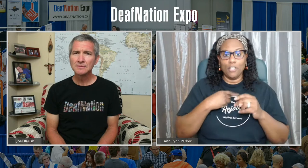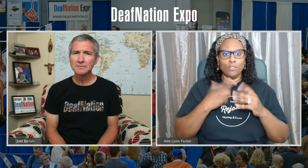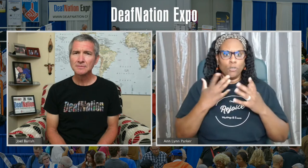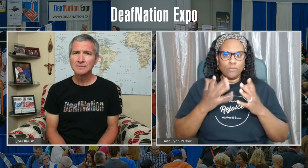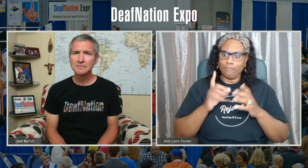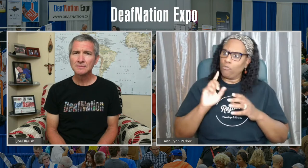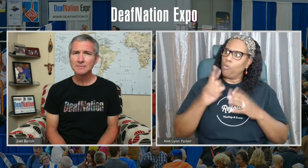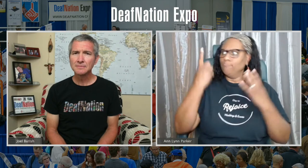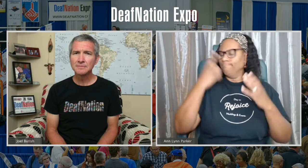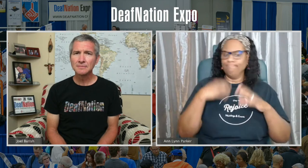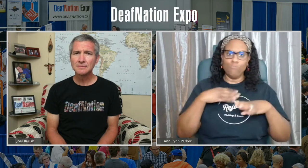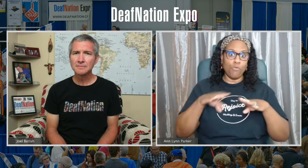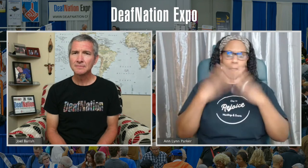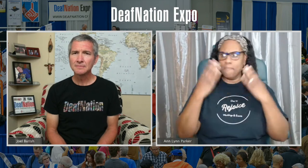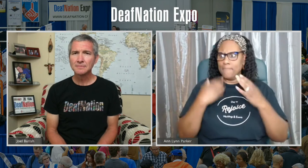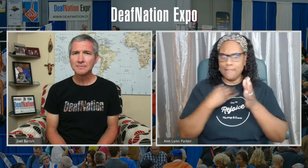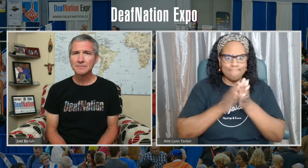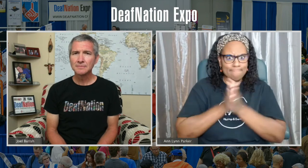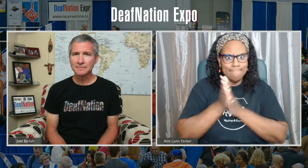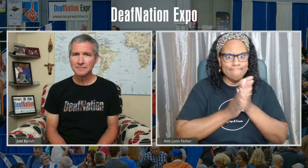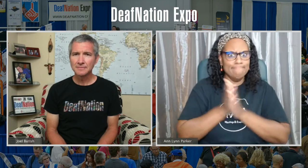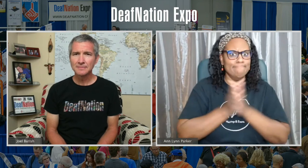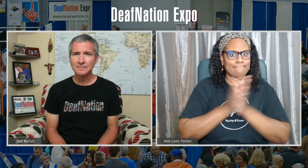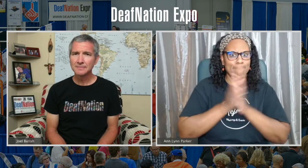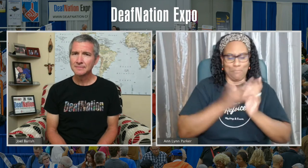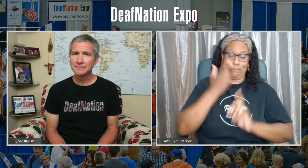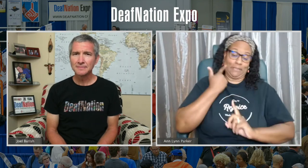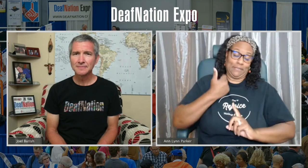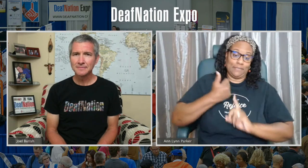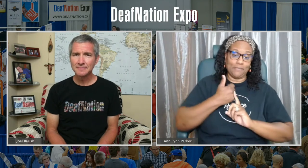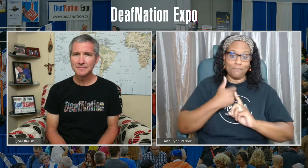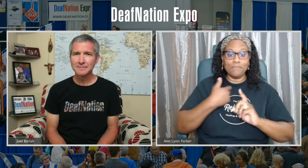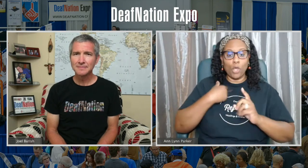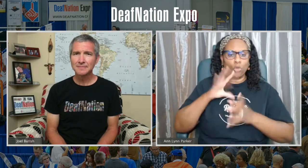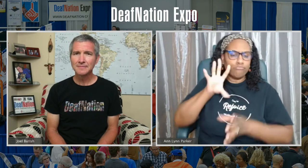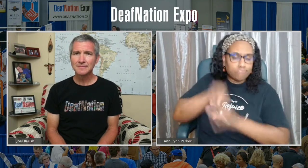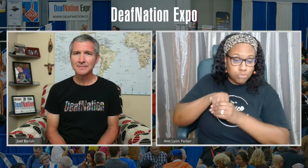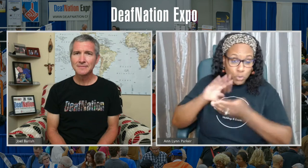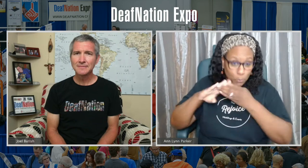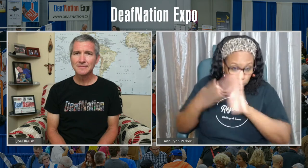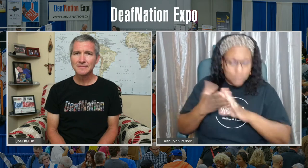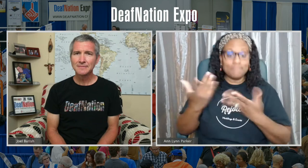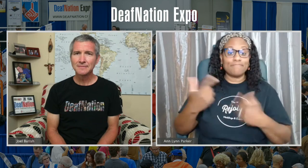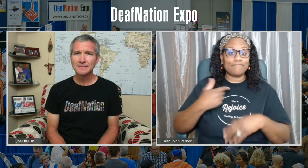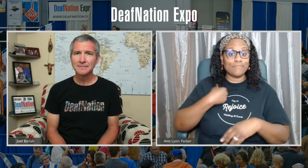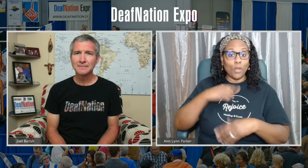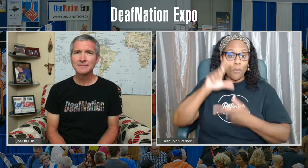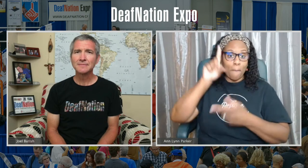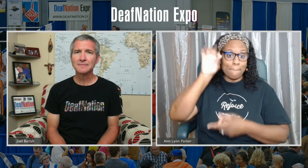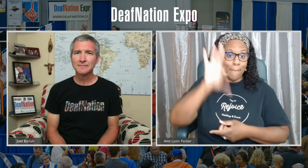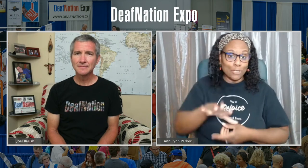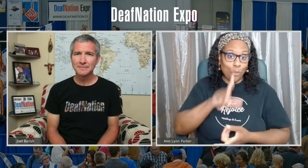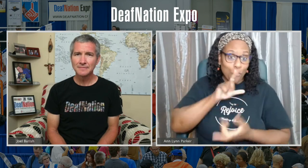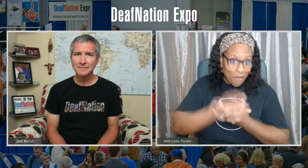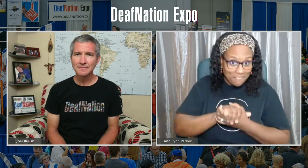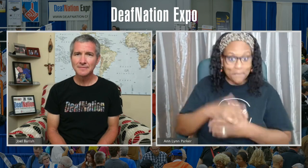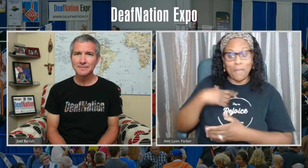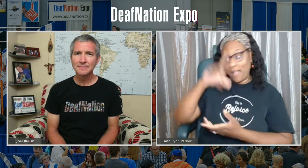I started feeling motivated to do this because as a part of the community, and as a pastor’s wife…